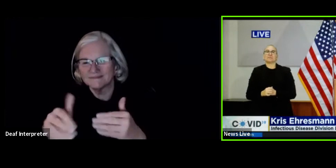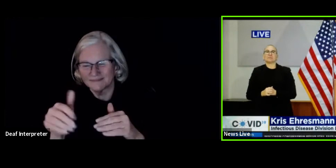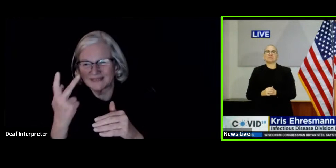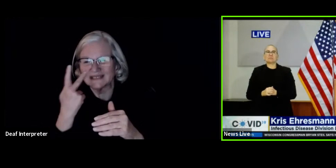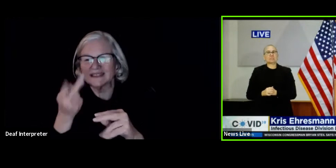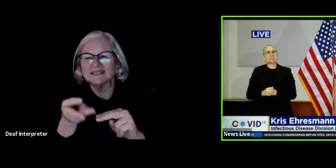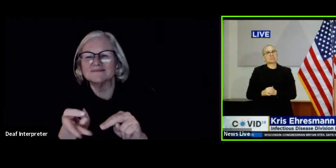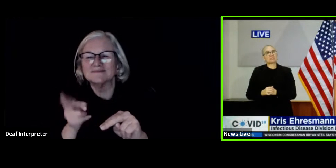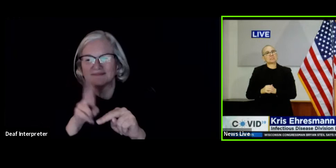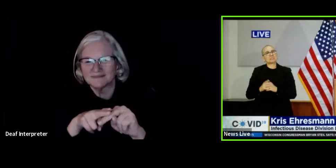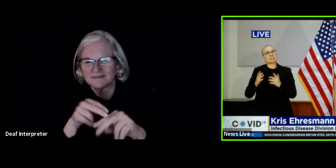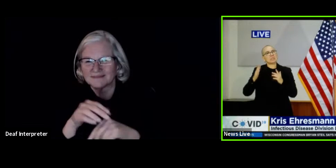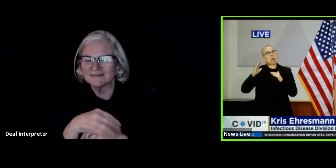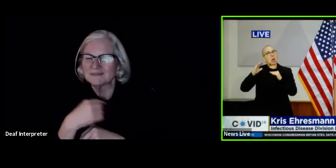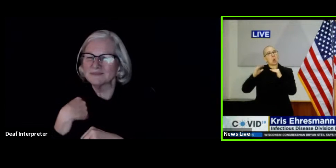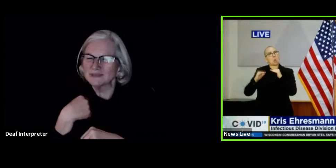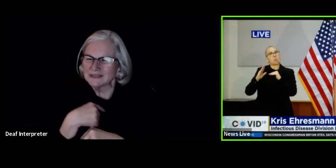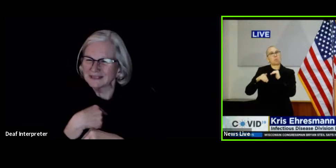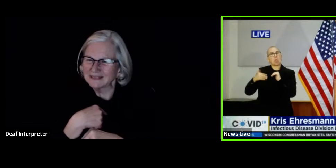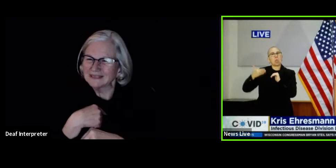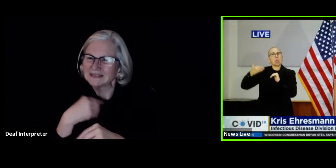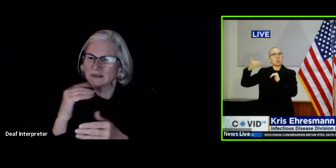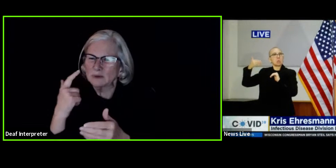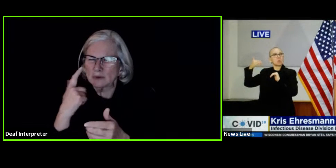CONTEXT FOR TODAY'S NEWS ABOUT THE COVIDaware MINNESOTA